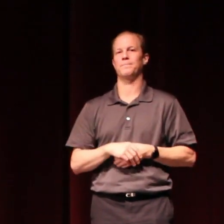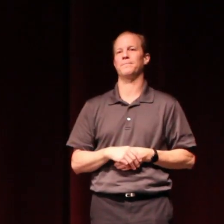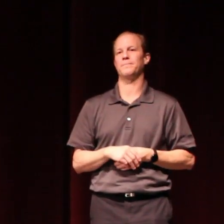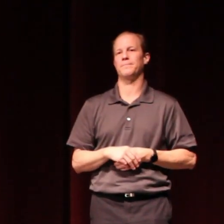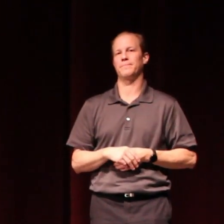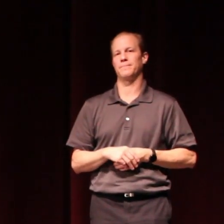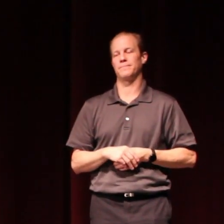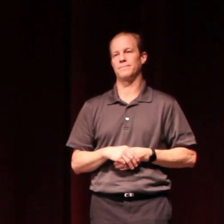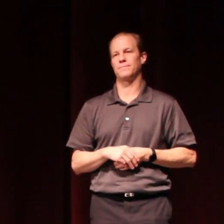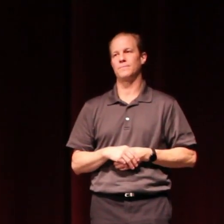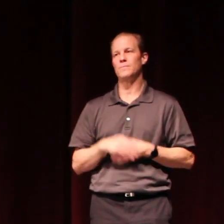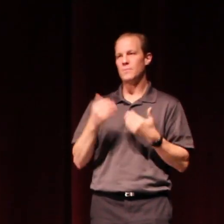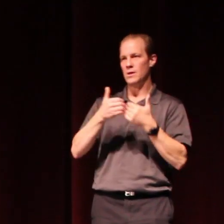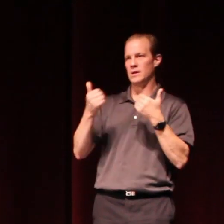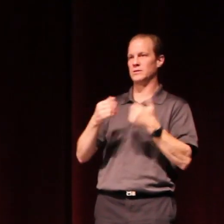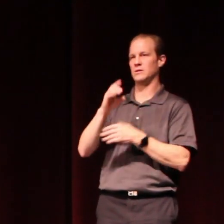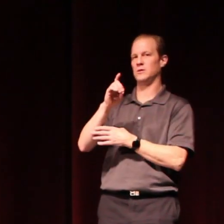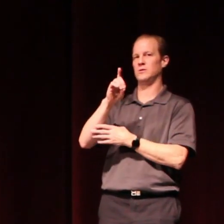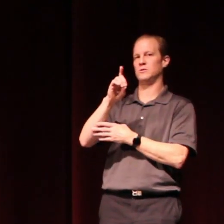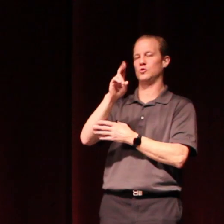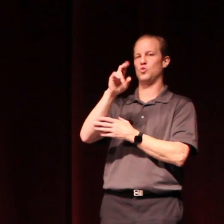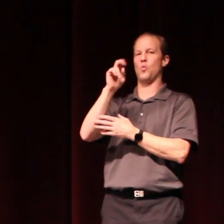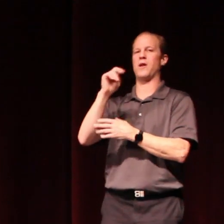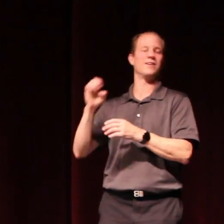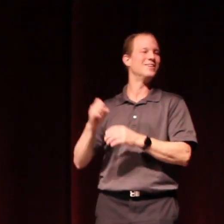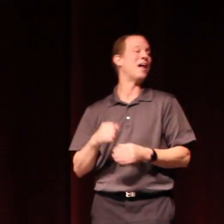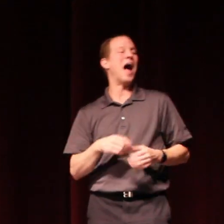Next is Duane LeBrun. I got it this time. I'm